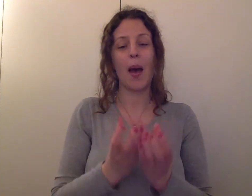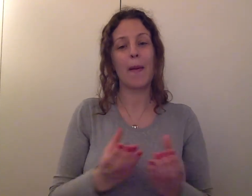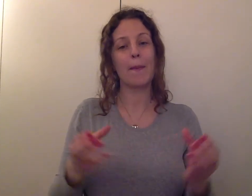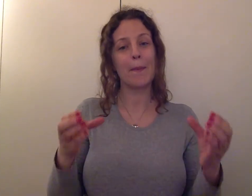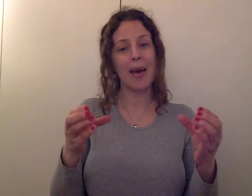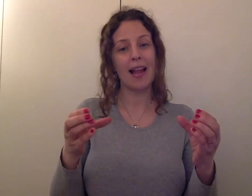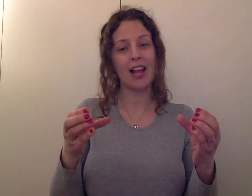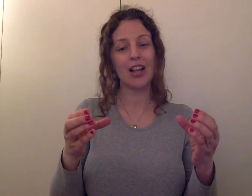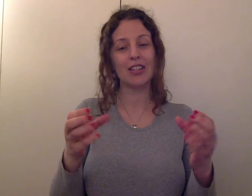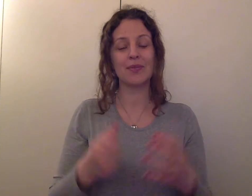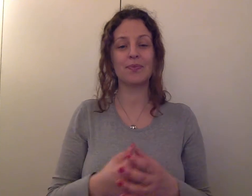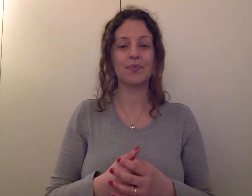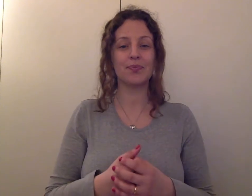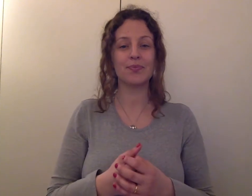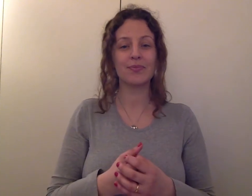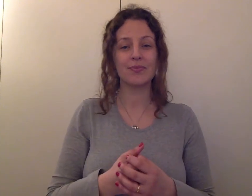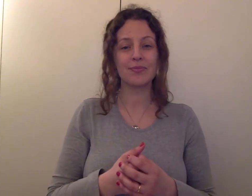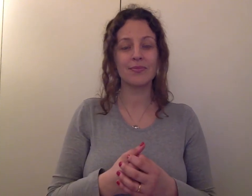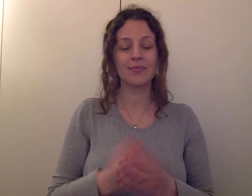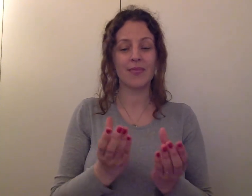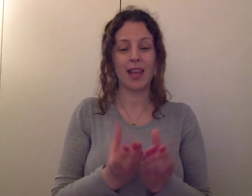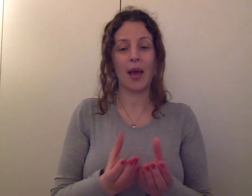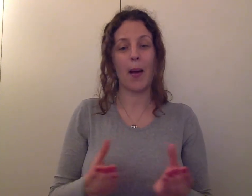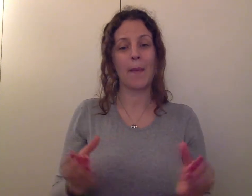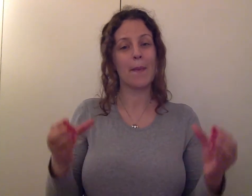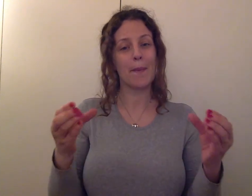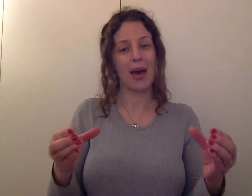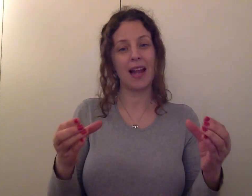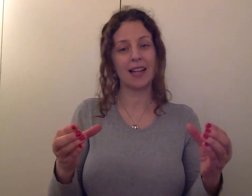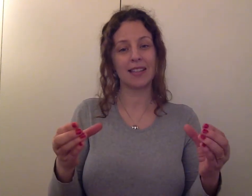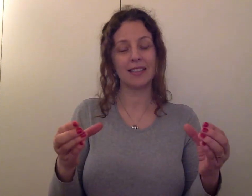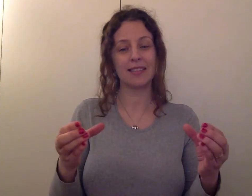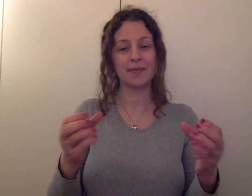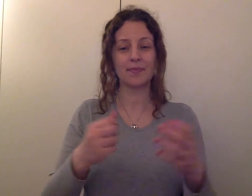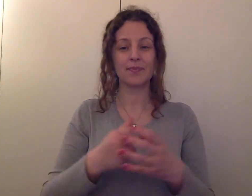MELON